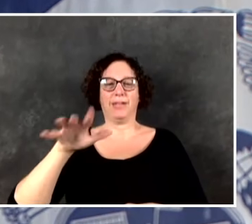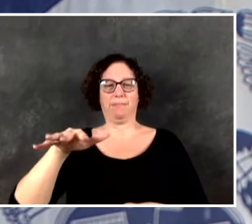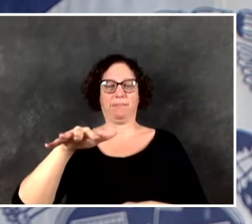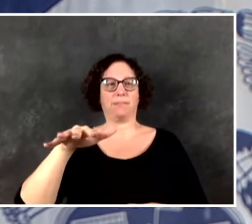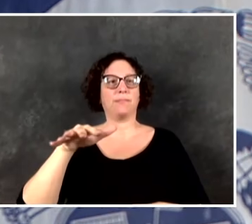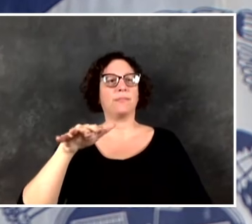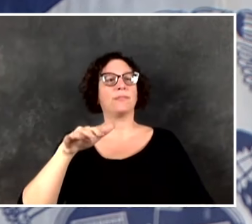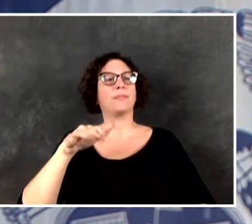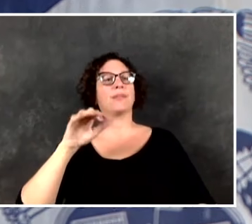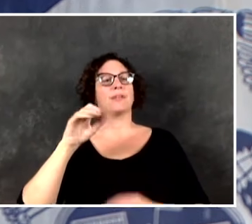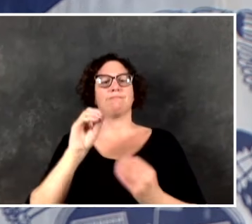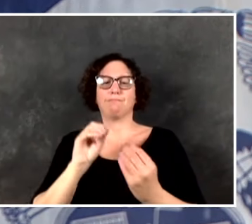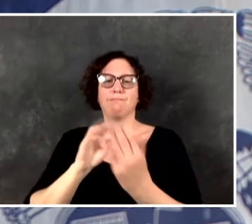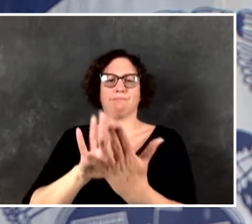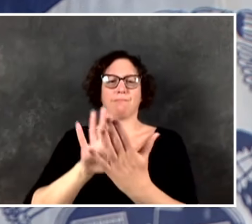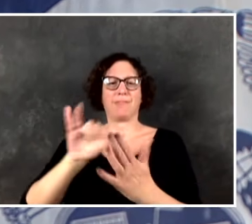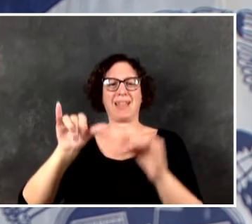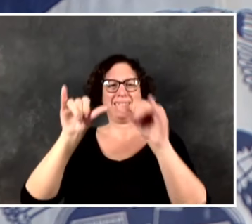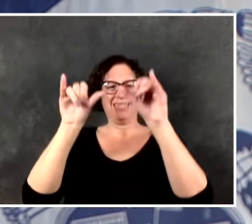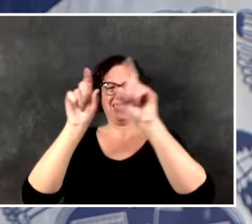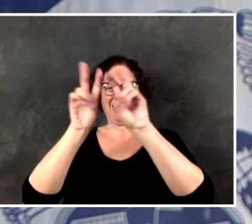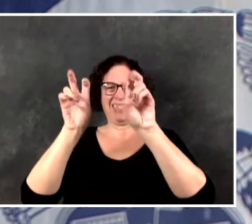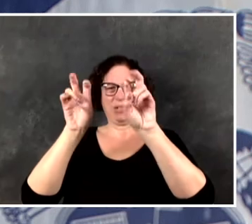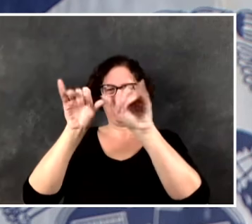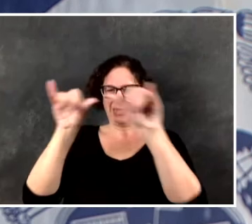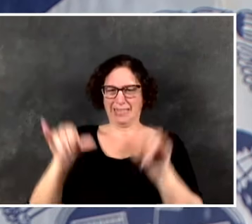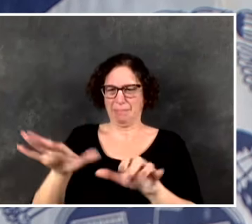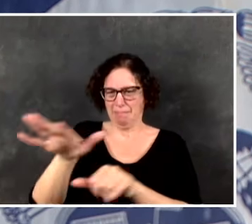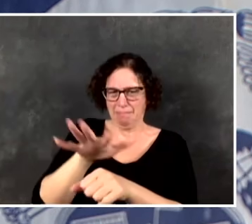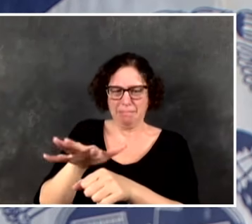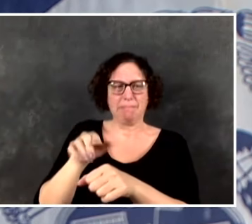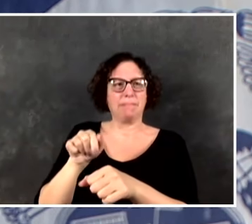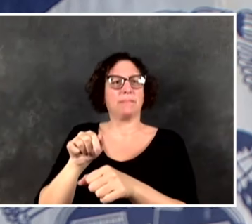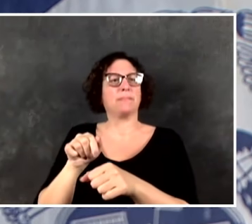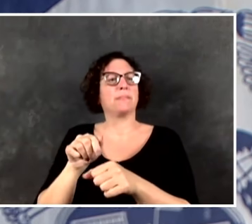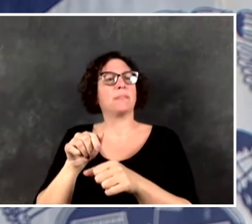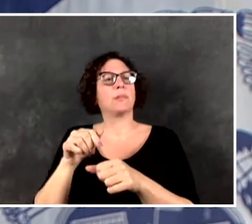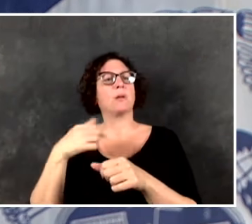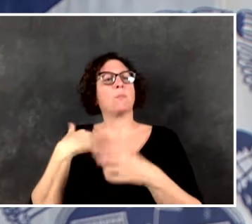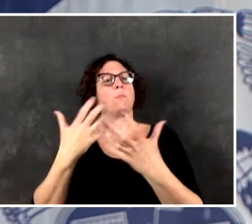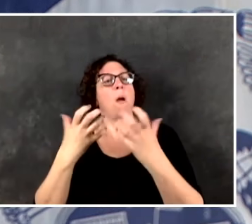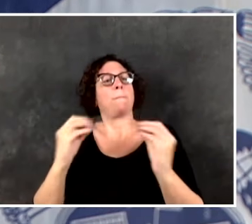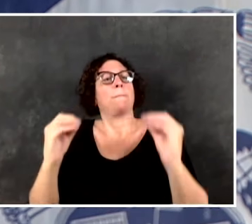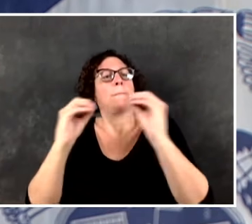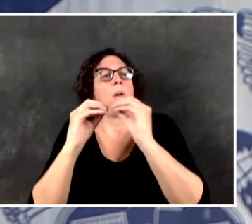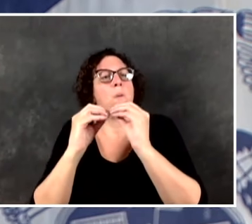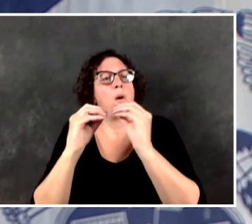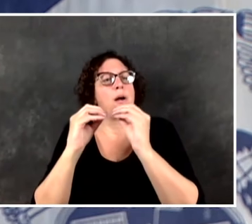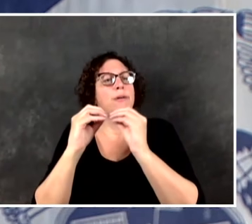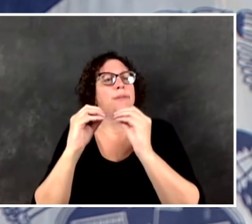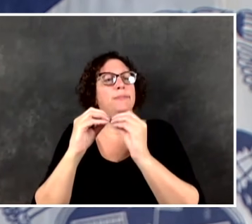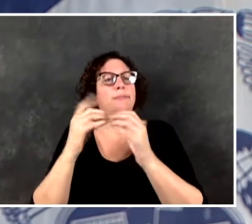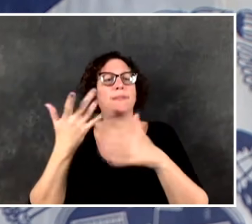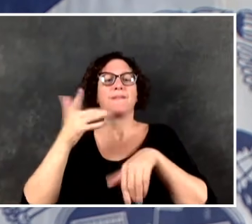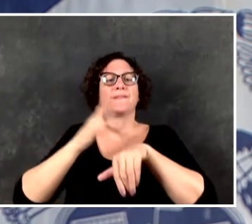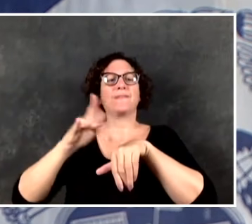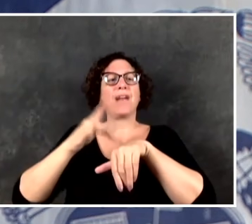THRIVE WAS ABOUT ADDRESSING PROFOUND INEQUALITIES IN HEALTH CARE, IN FACT, EN VEMO RE CSORATEING